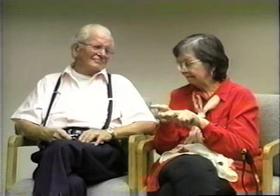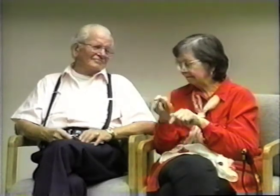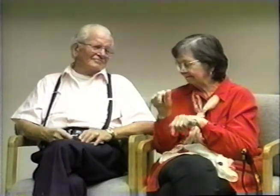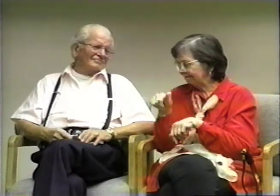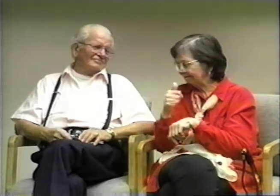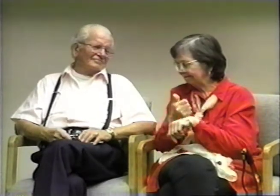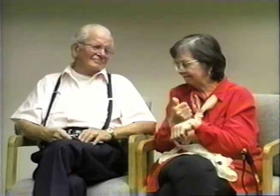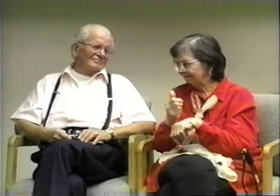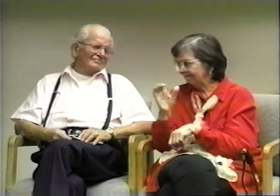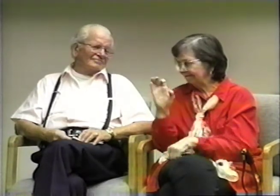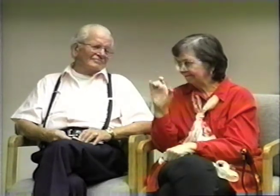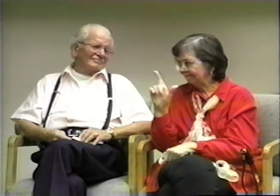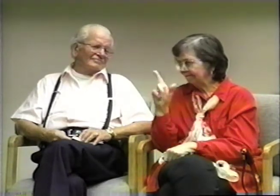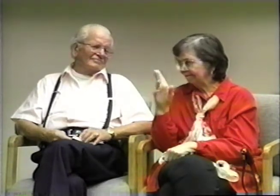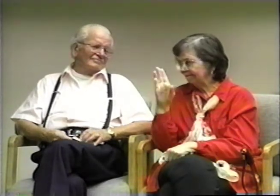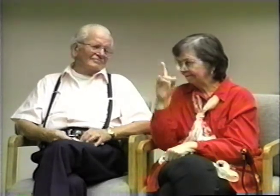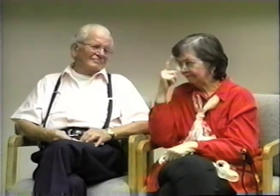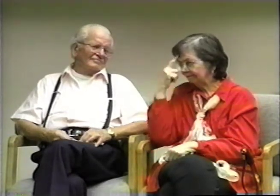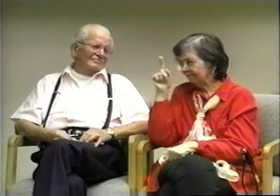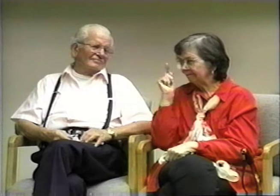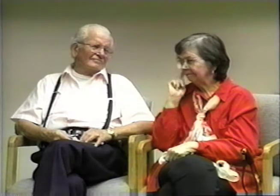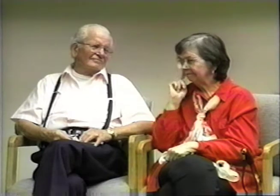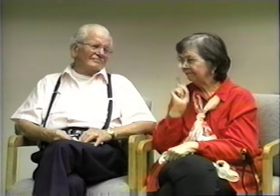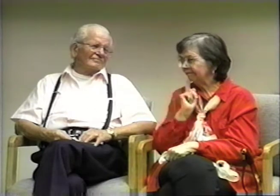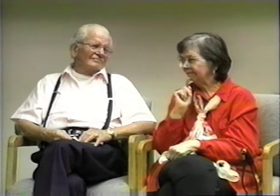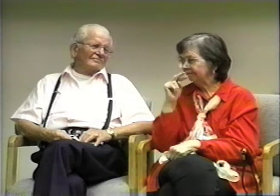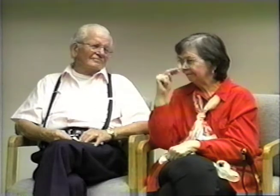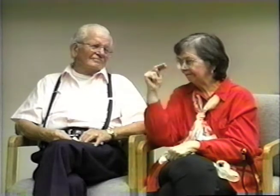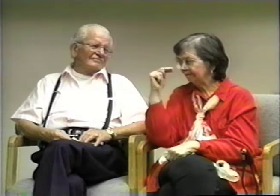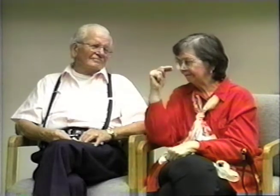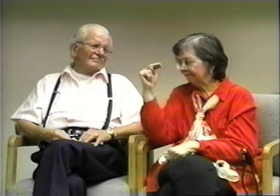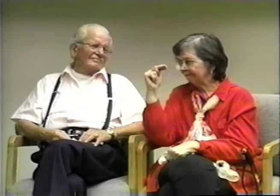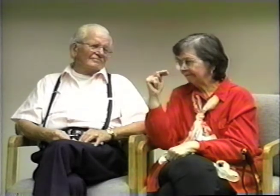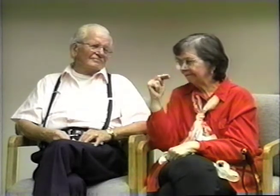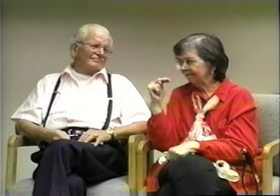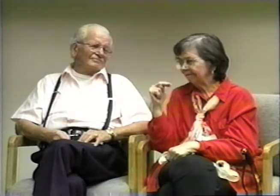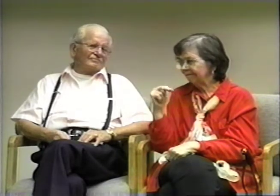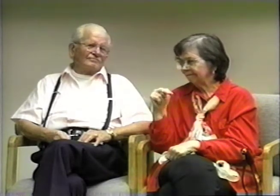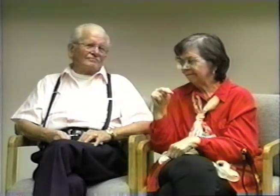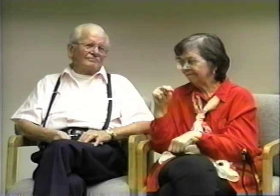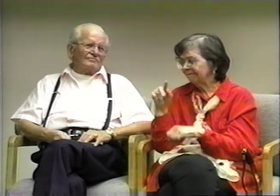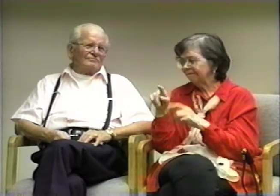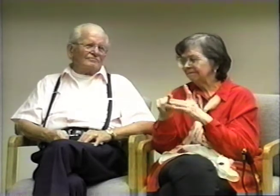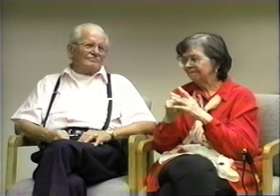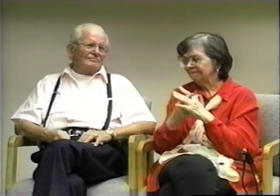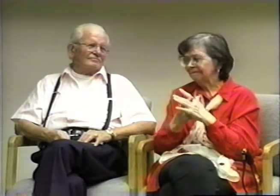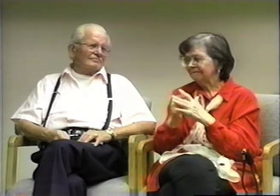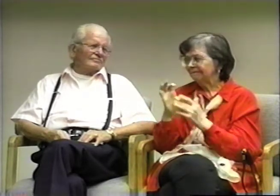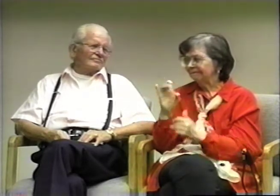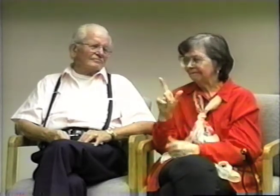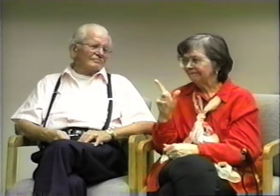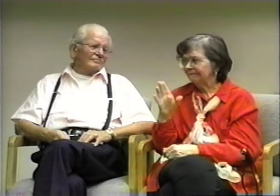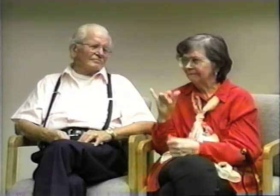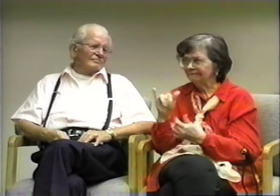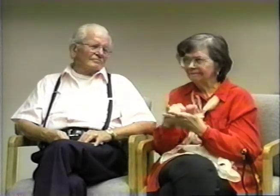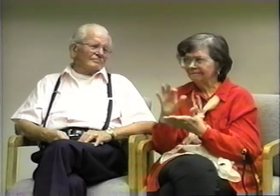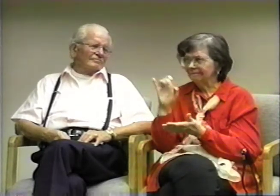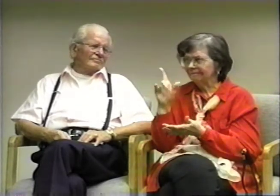He also established a club for the Deaf for people who live in the northern part of the state.